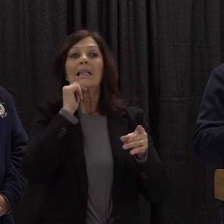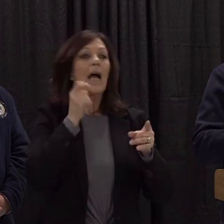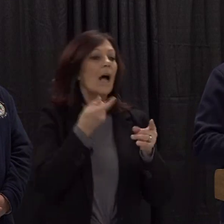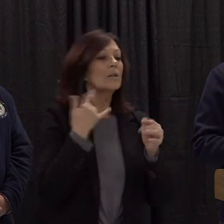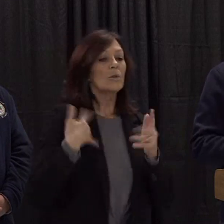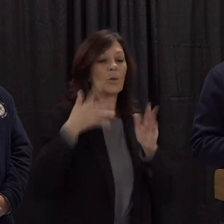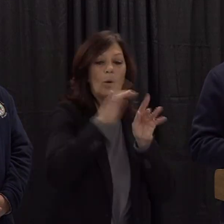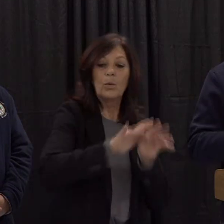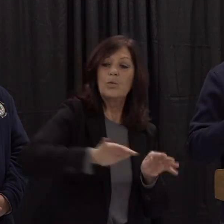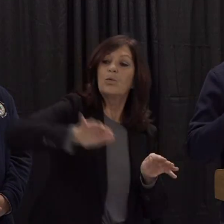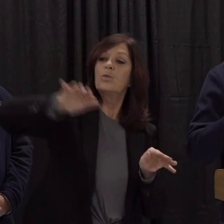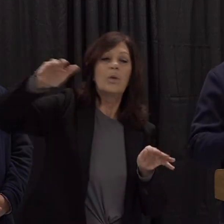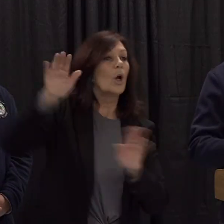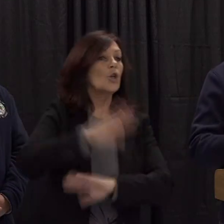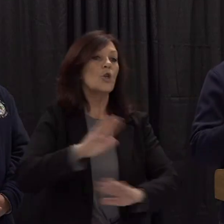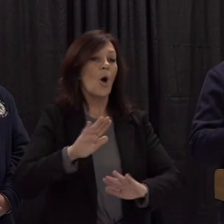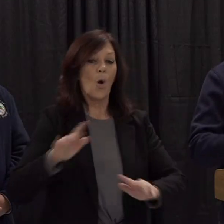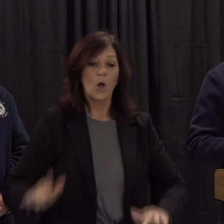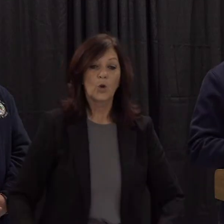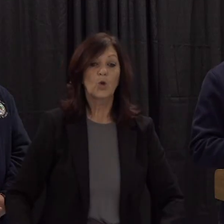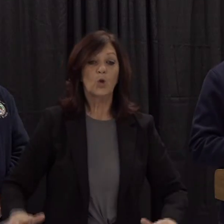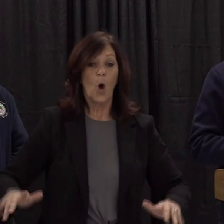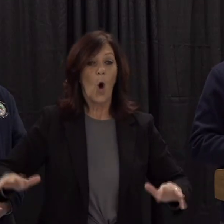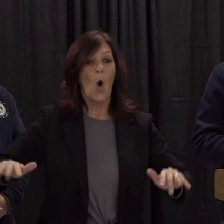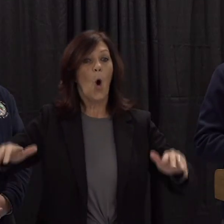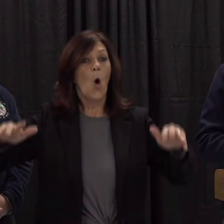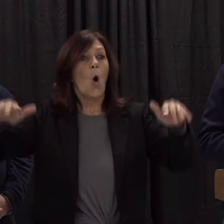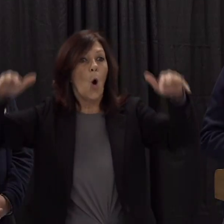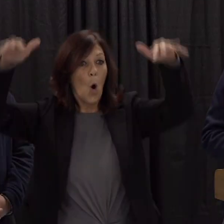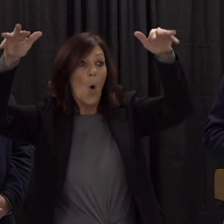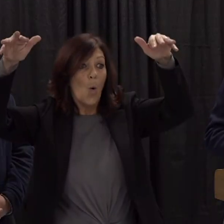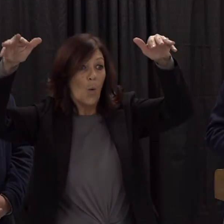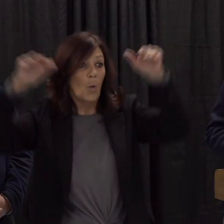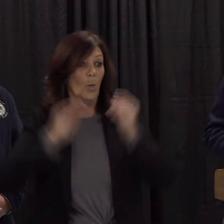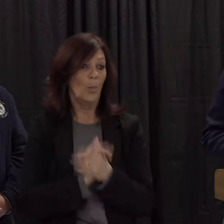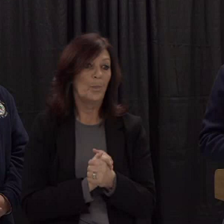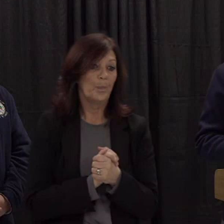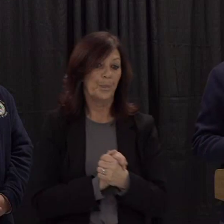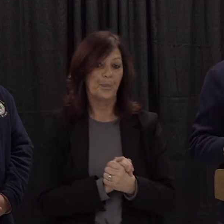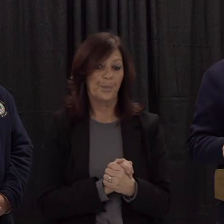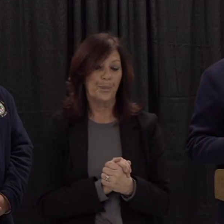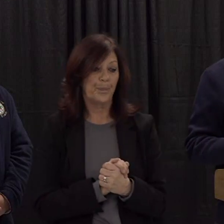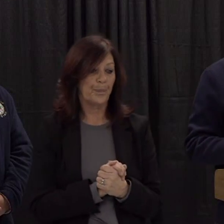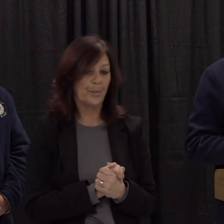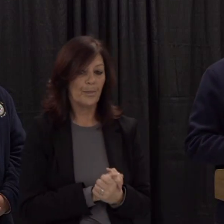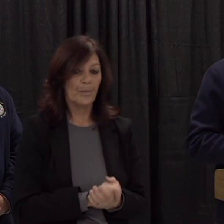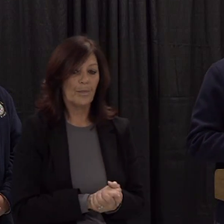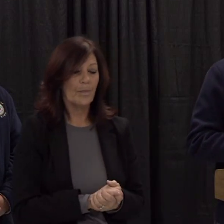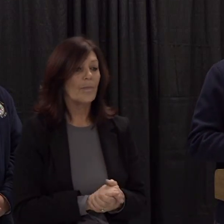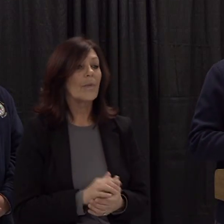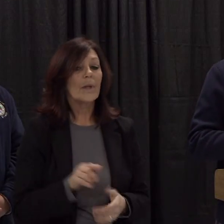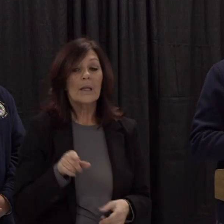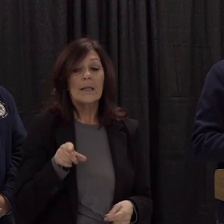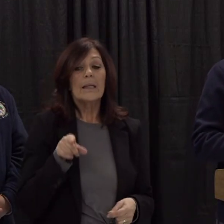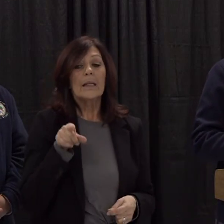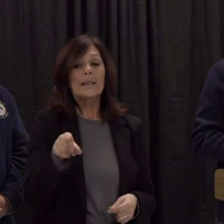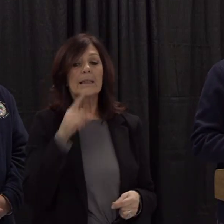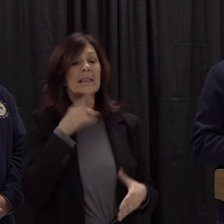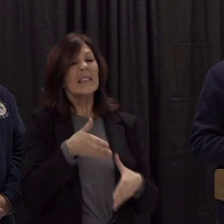but over 4 1/2 feet to five feet of snow that's on the ground right now. And then this is the final slide,